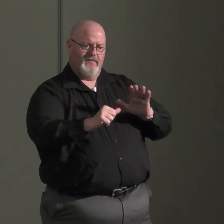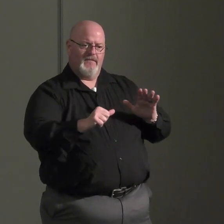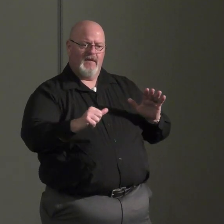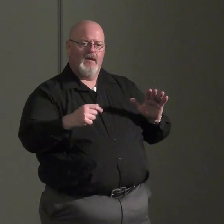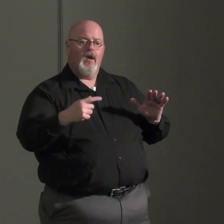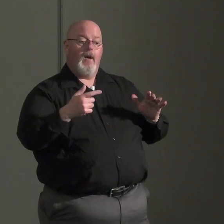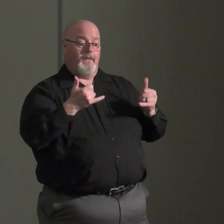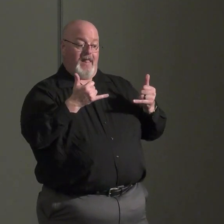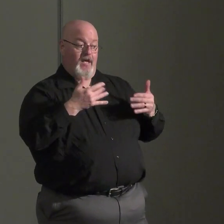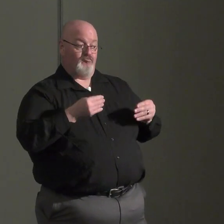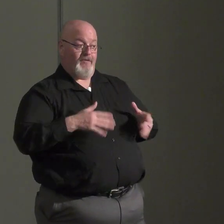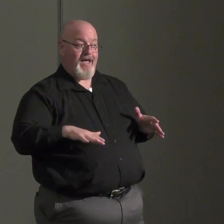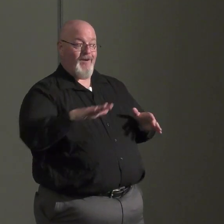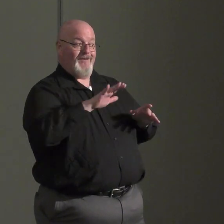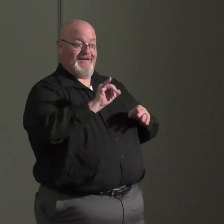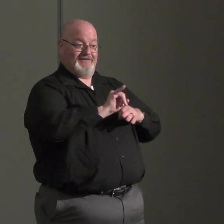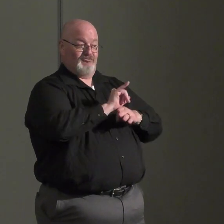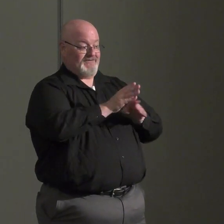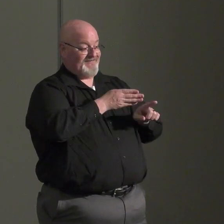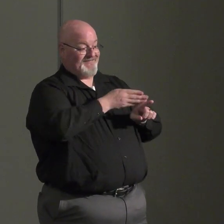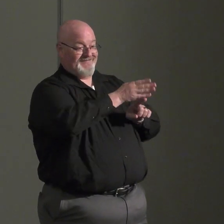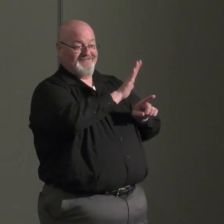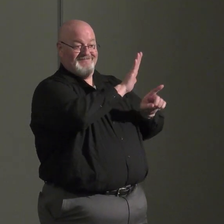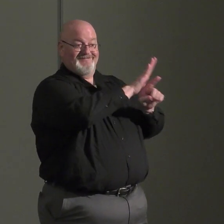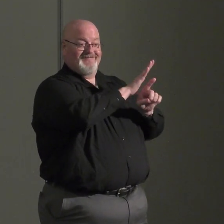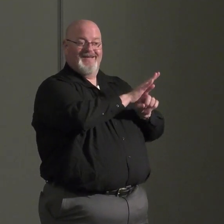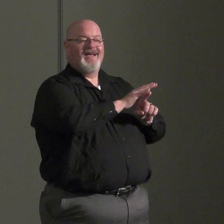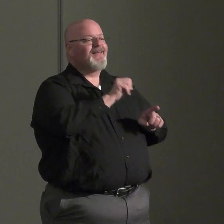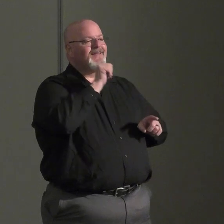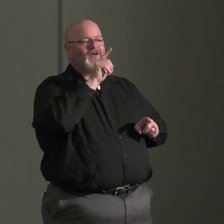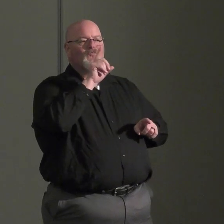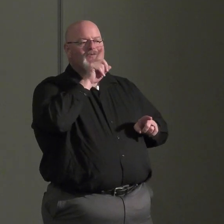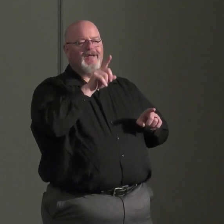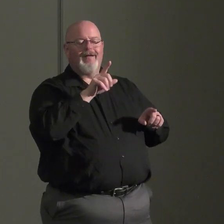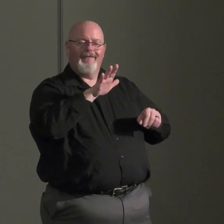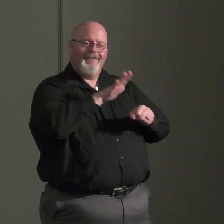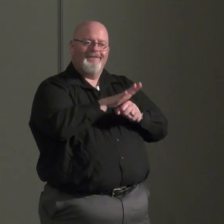playground industry for the most part, is not really doing enough to meet the needs